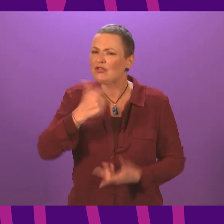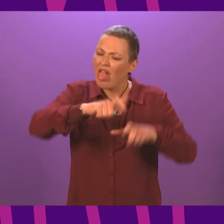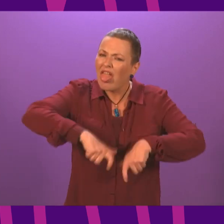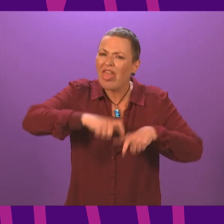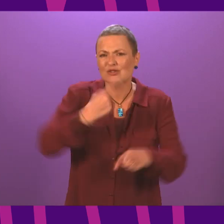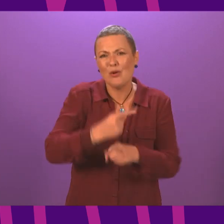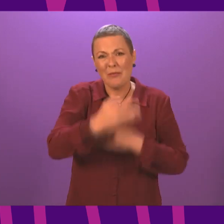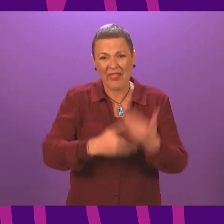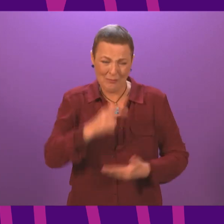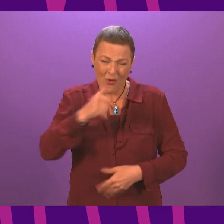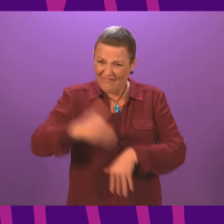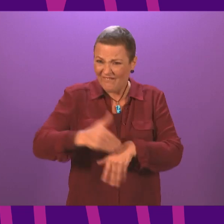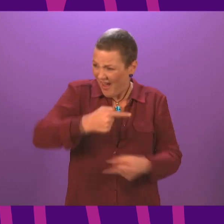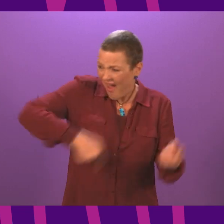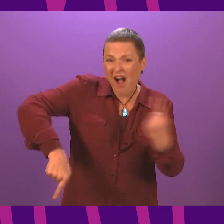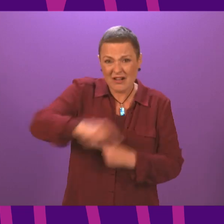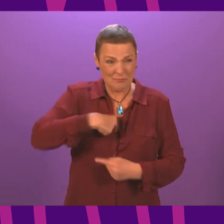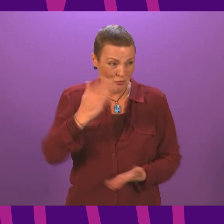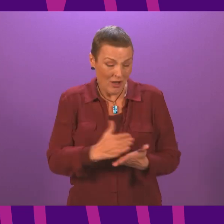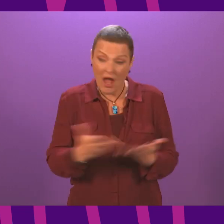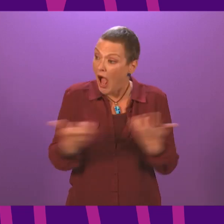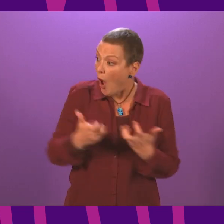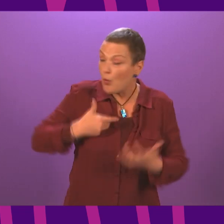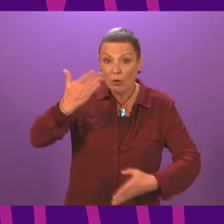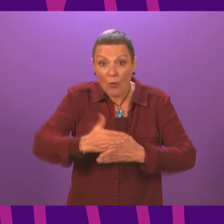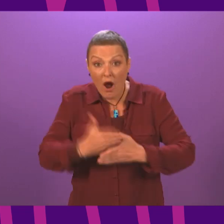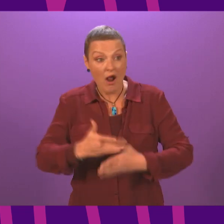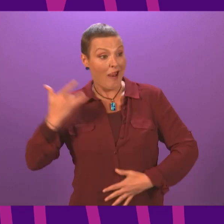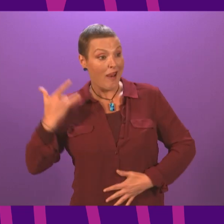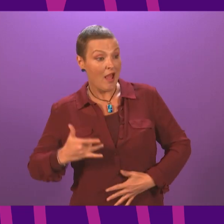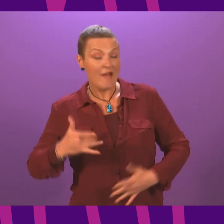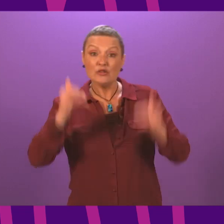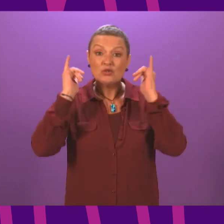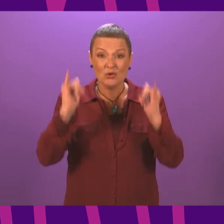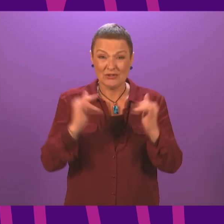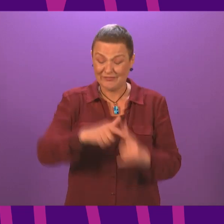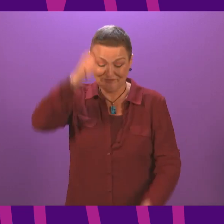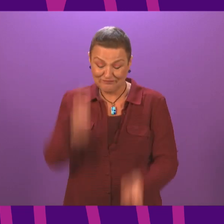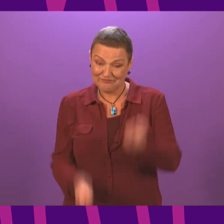the way we live, work and socialise has utterly changed, but the context is important.